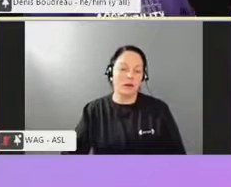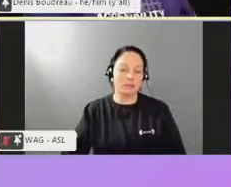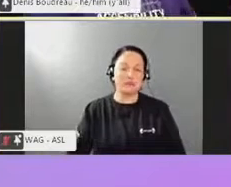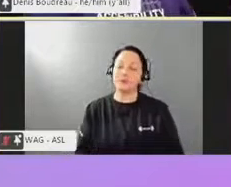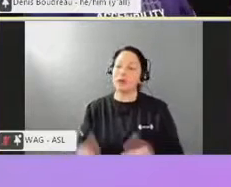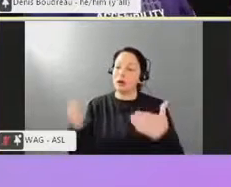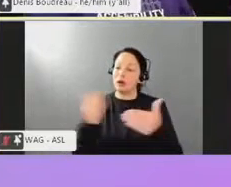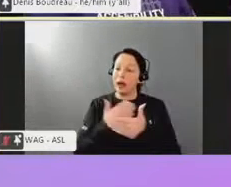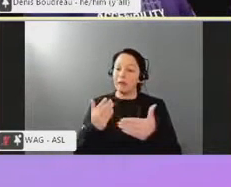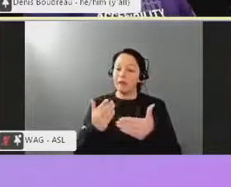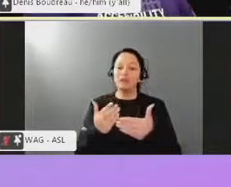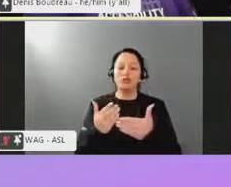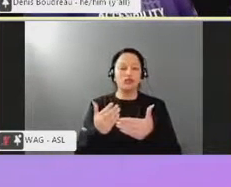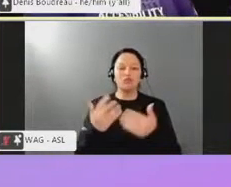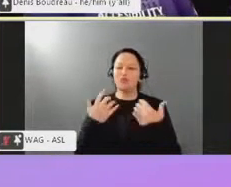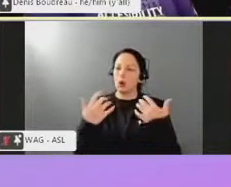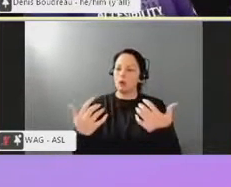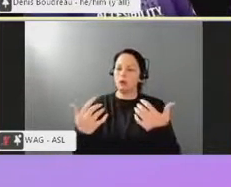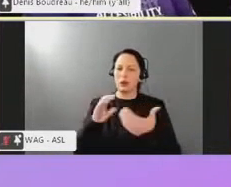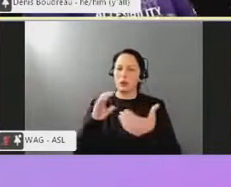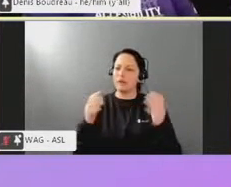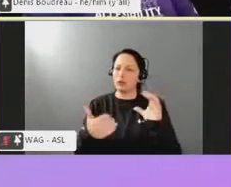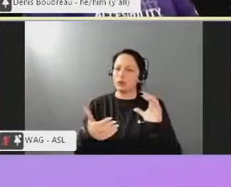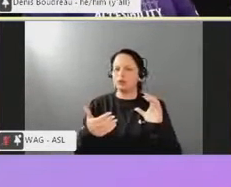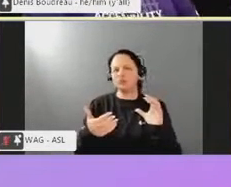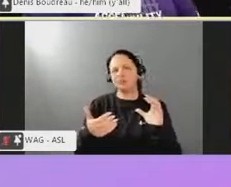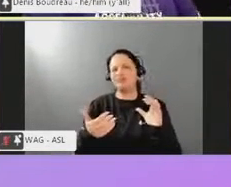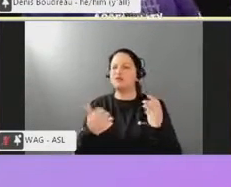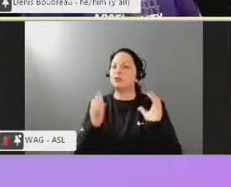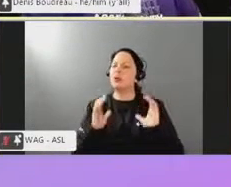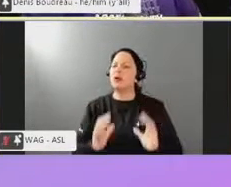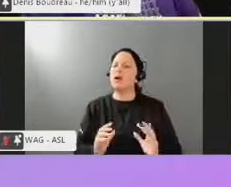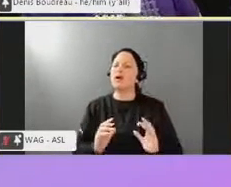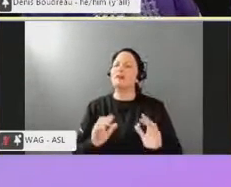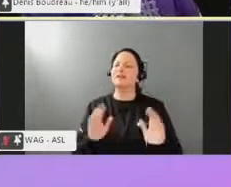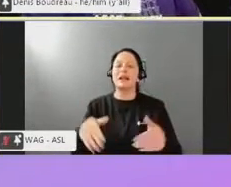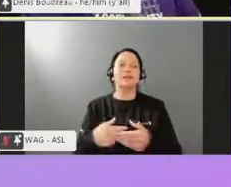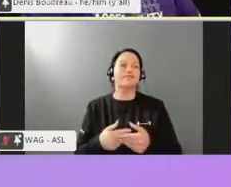just pull it up here. On average, what percentage of your audience you convert to